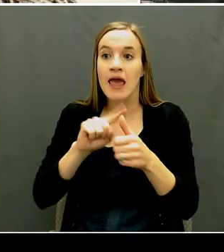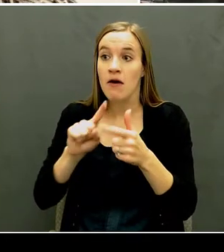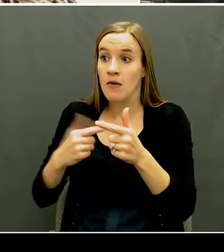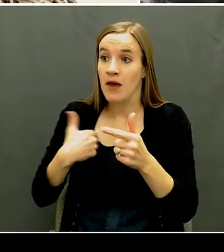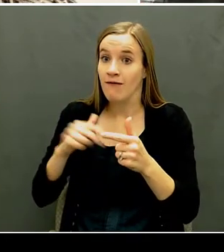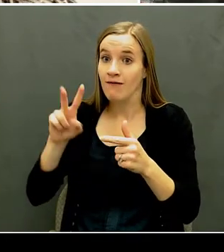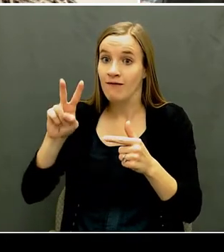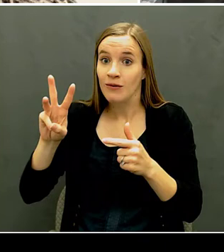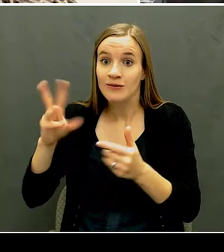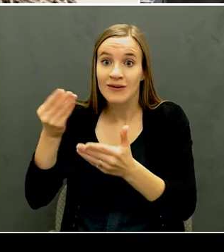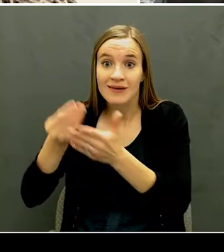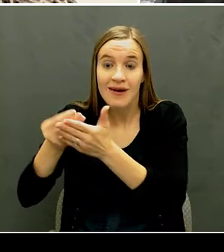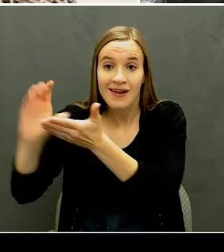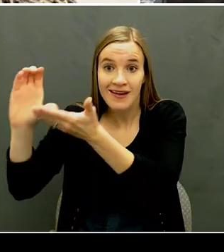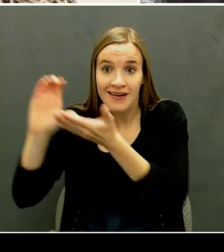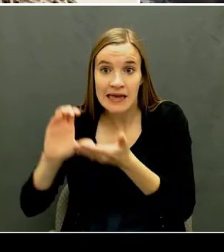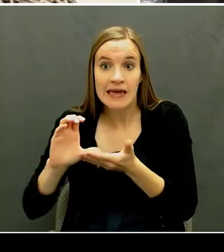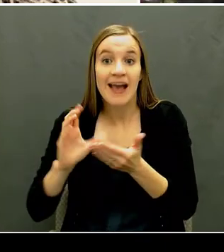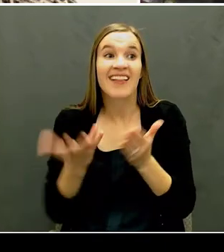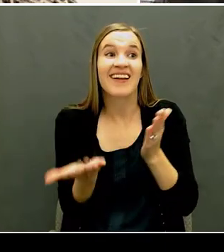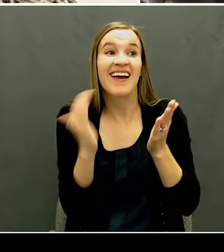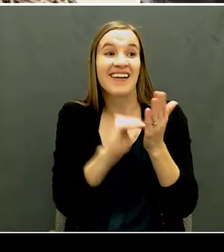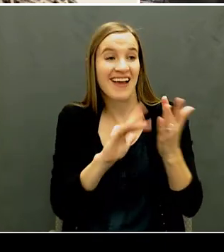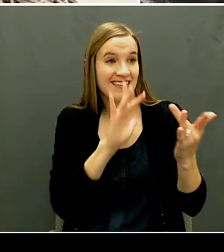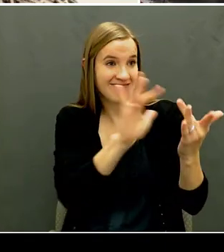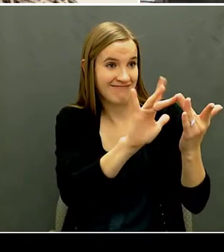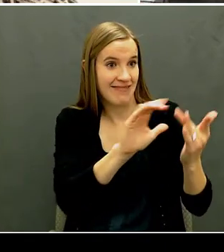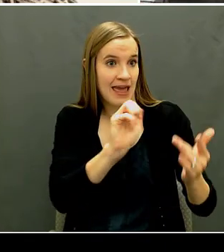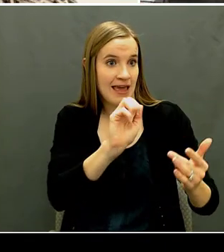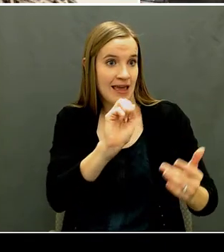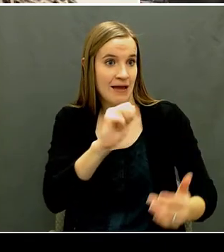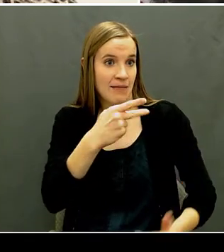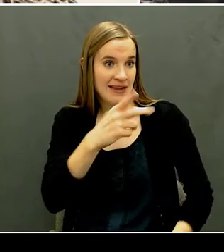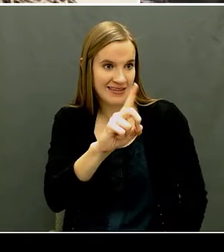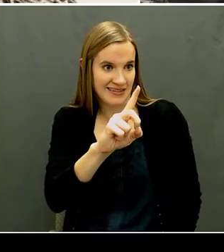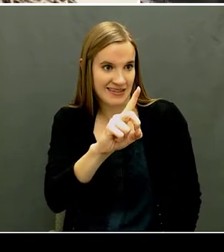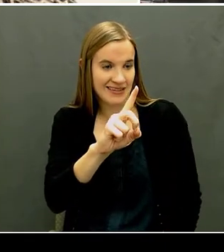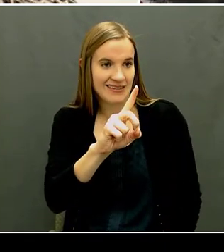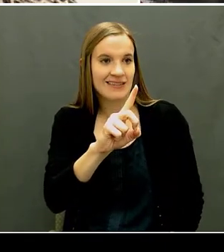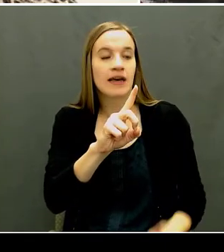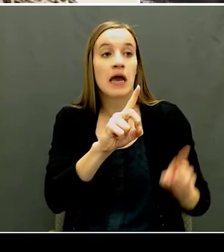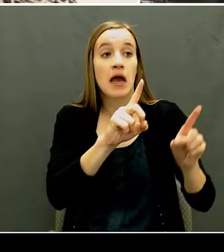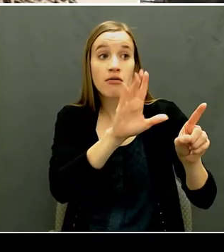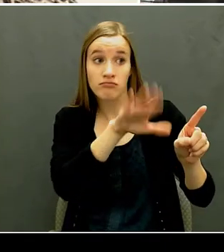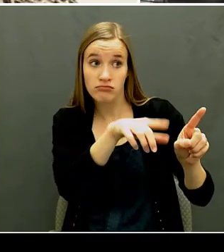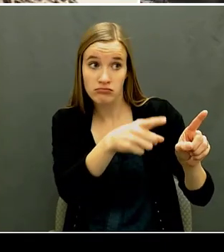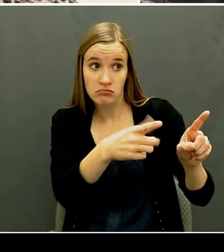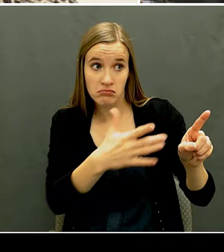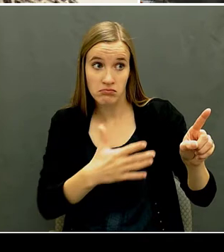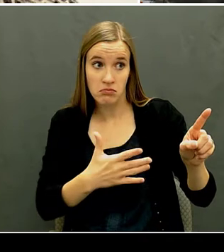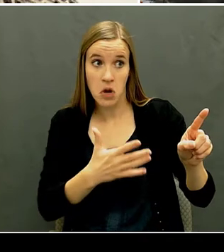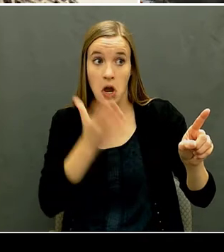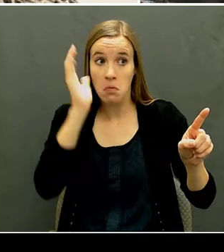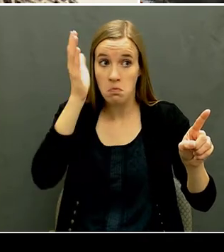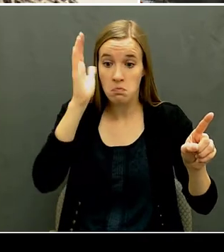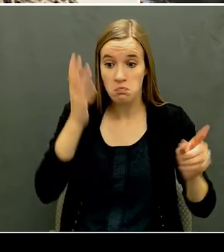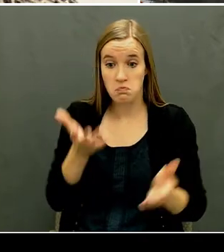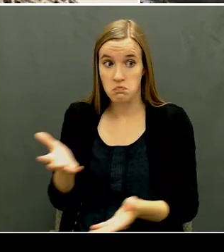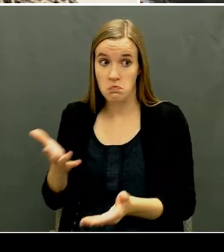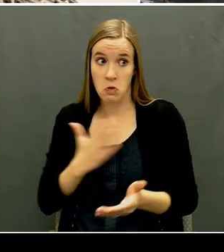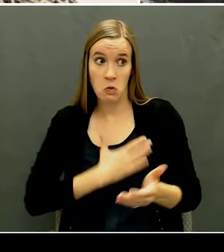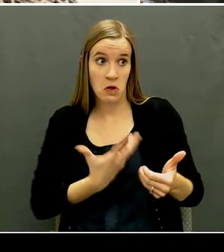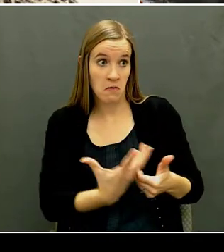time, they were bringing Andy Imparato on board. And said, Hey, would you like this thing now? This